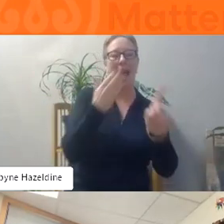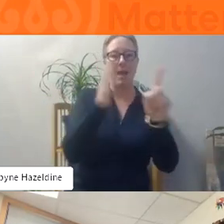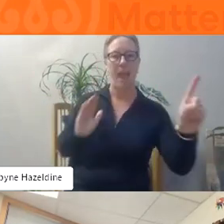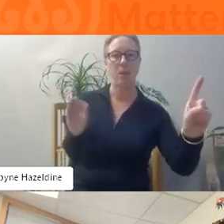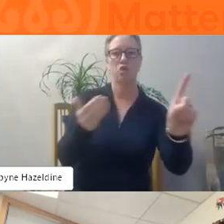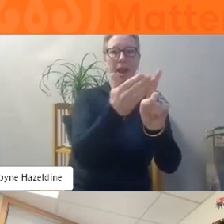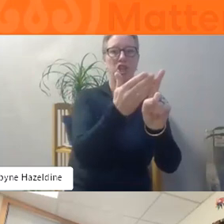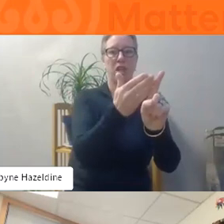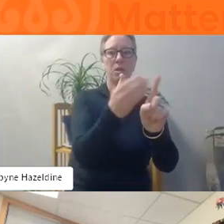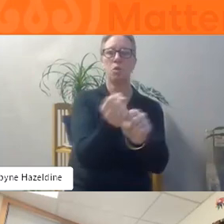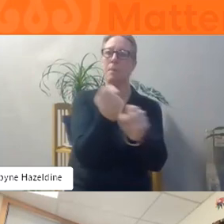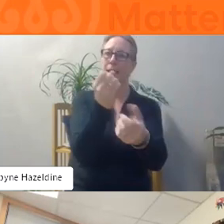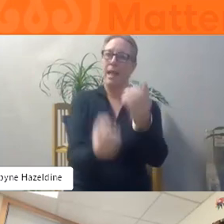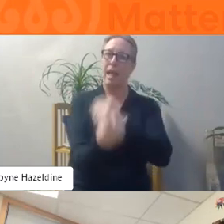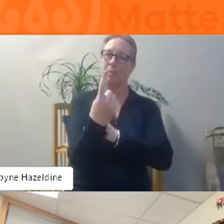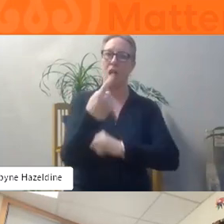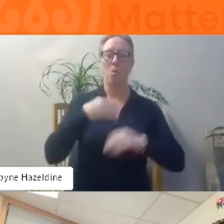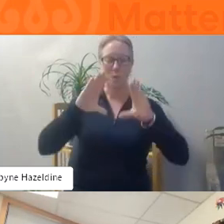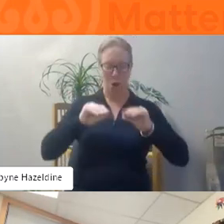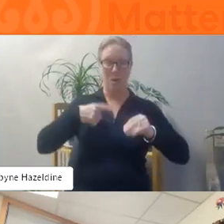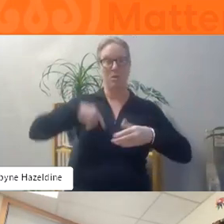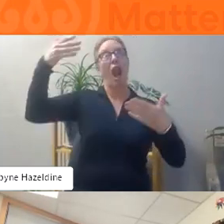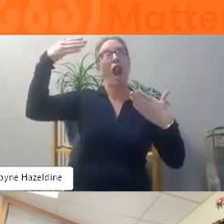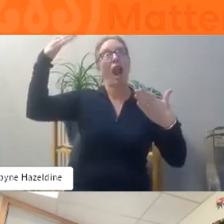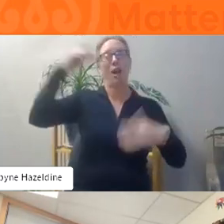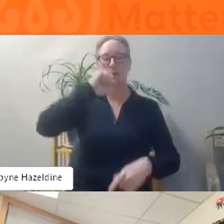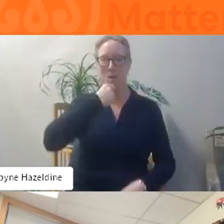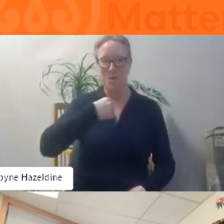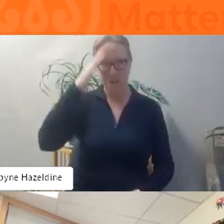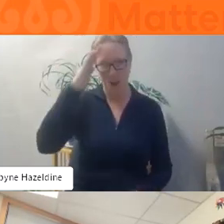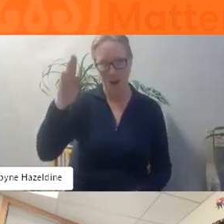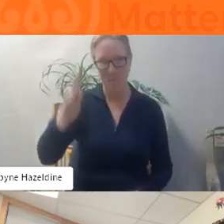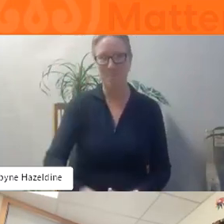So I'll stop there because I could go on and on and on. Kia ora. Kia